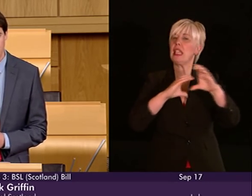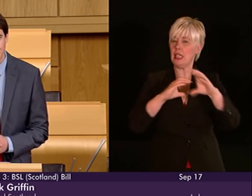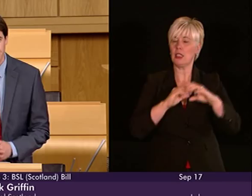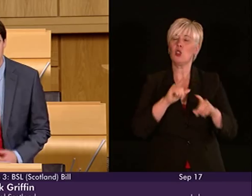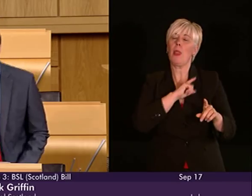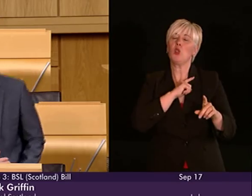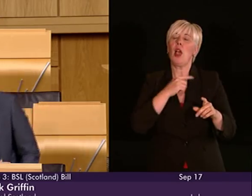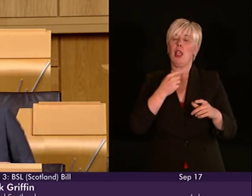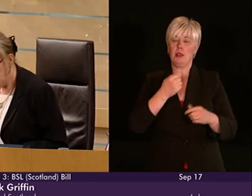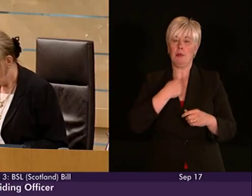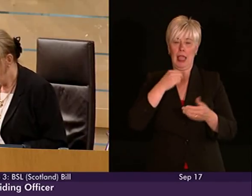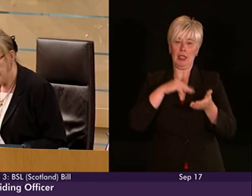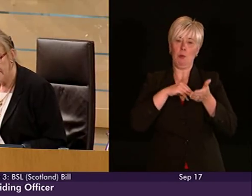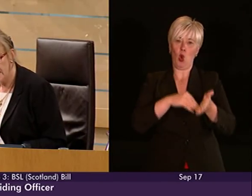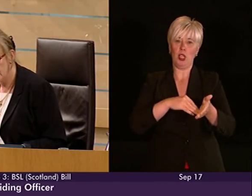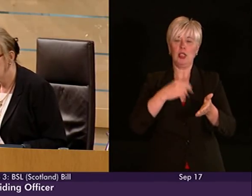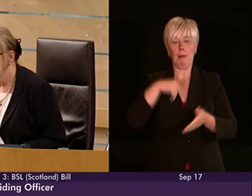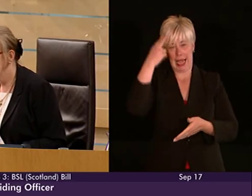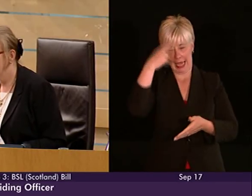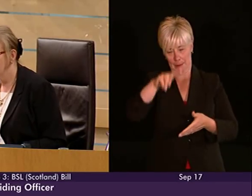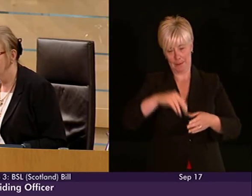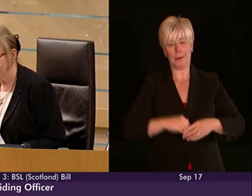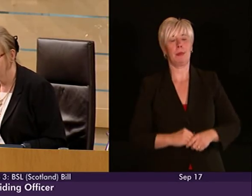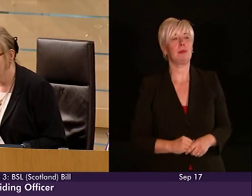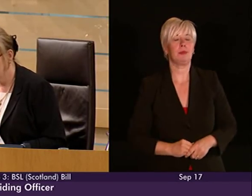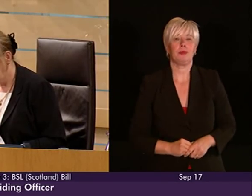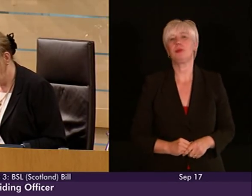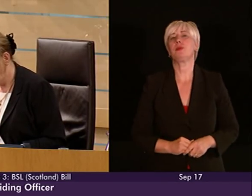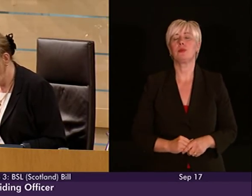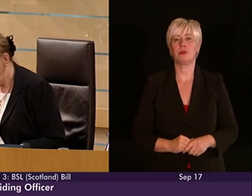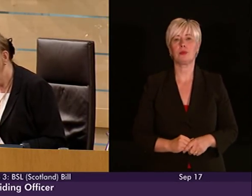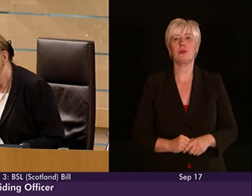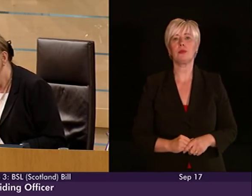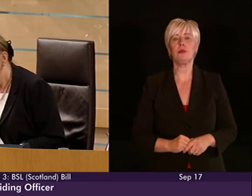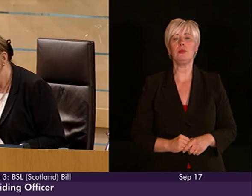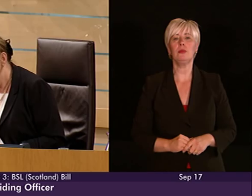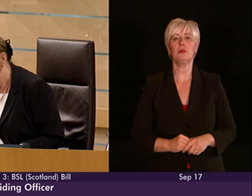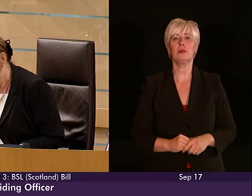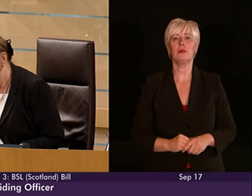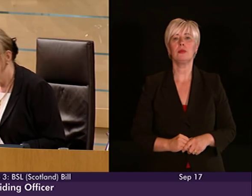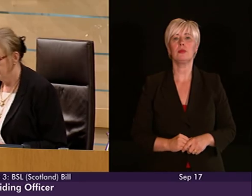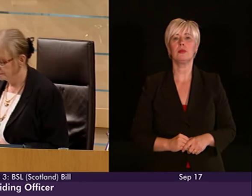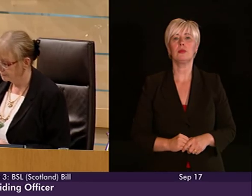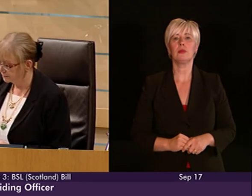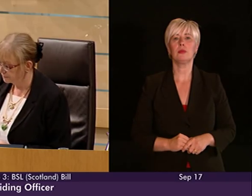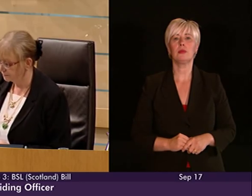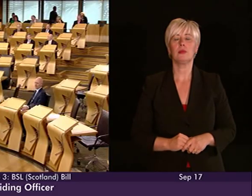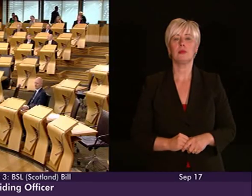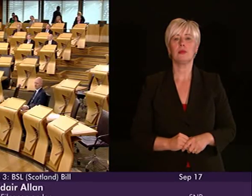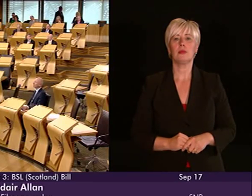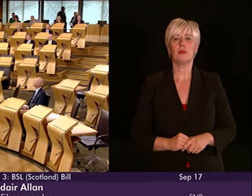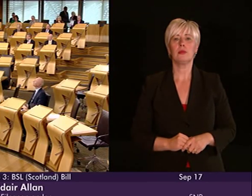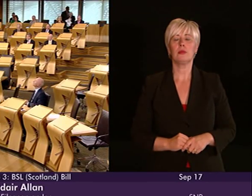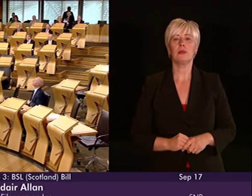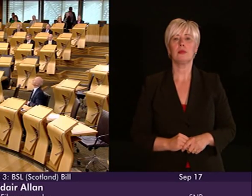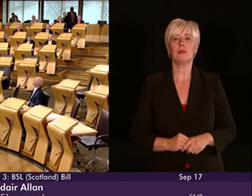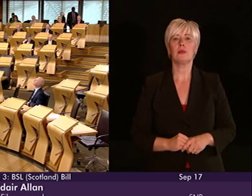The Minister for Learning, Science and Scotland’s Languages (Dr Alasdair Allan): The Scottish